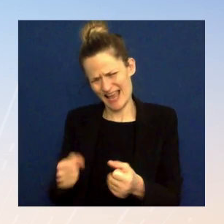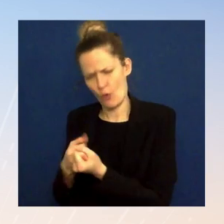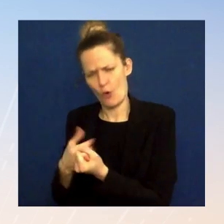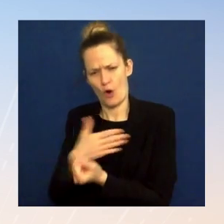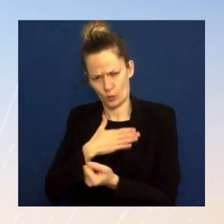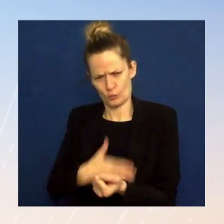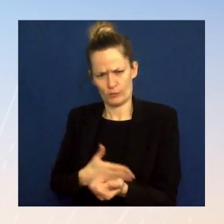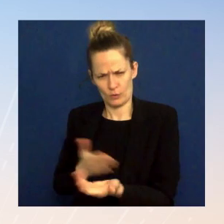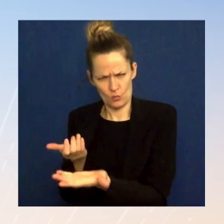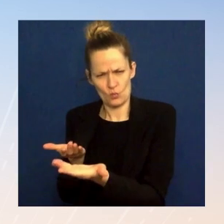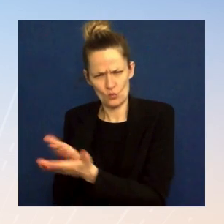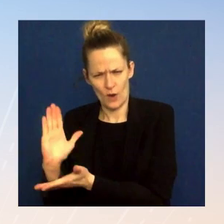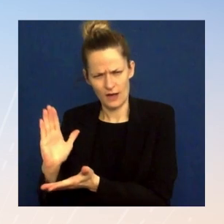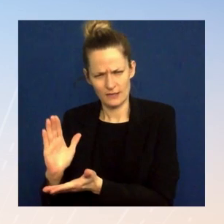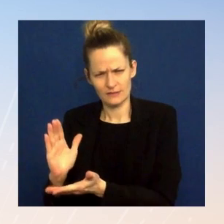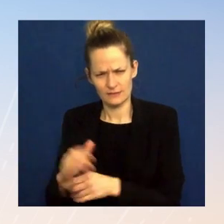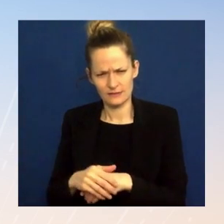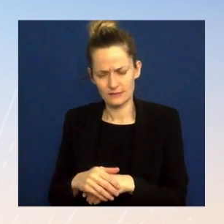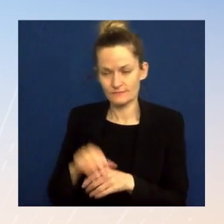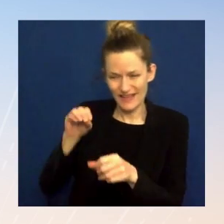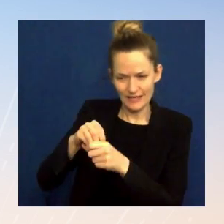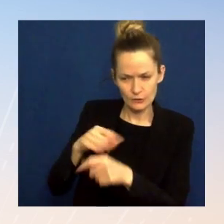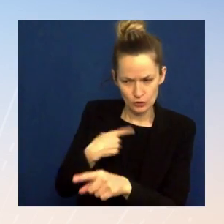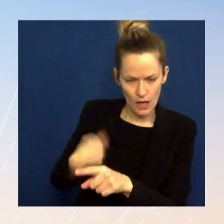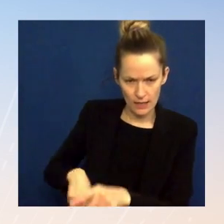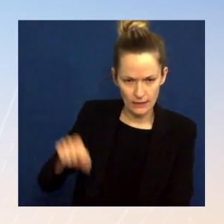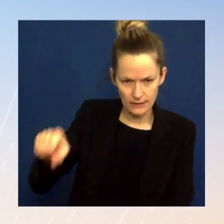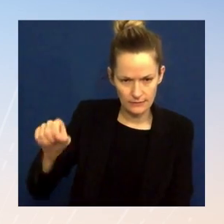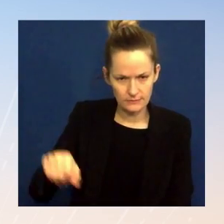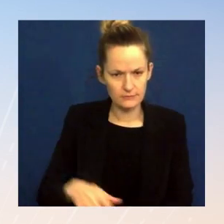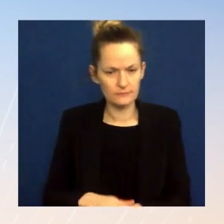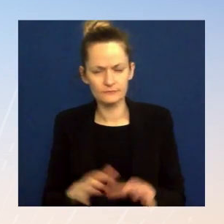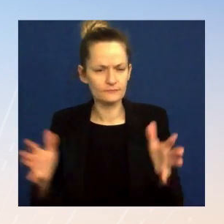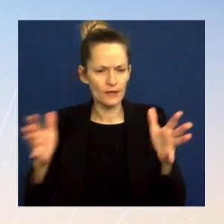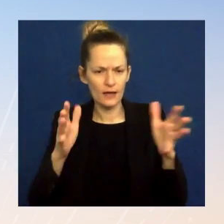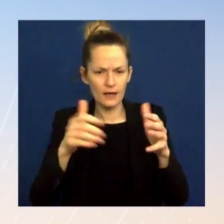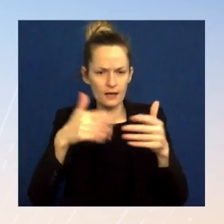Mr. Sullivan: Sure. Go ahead. The Press: Real quick. Thank you. Real quick but different subject, on China.